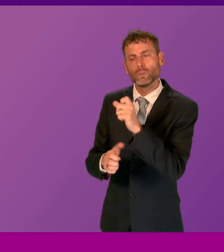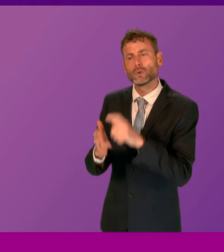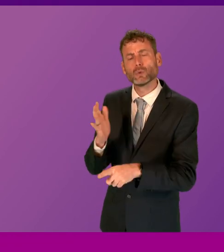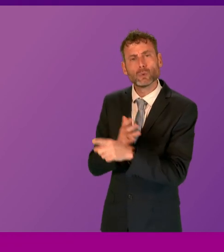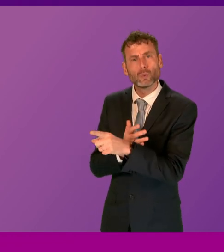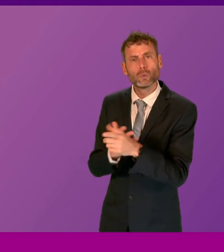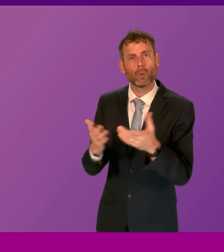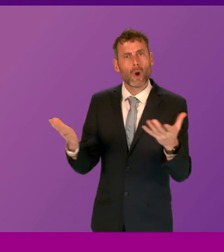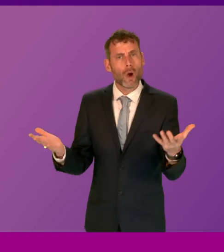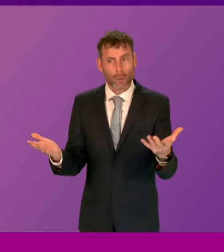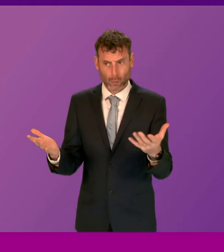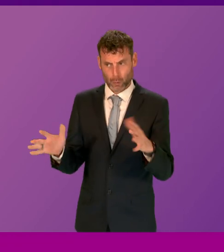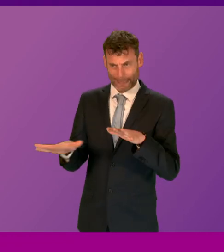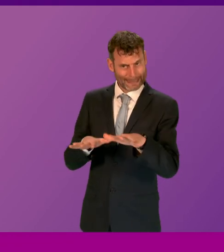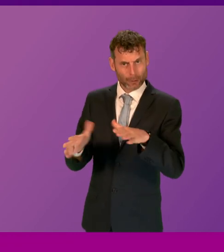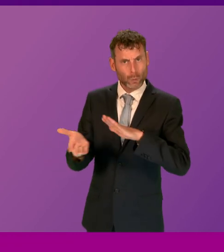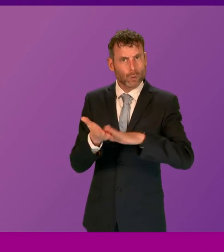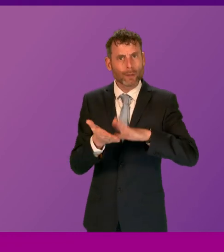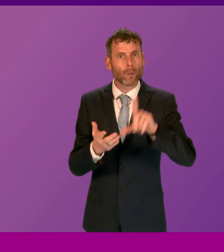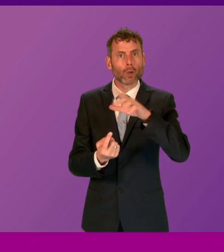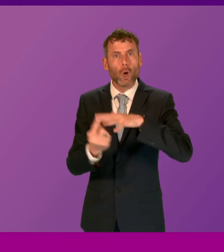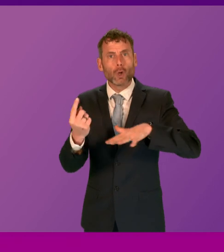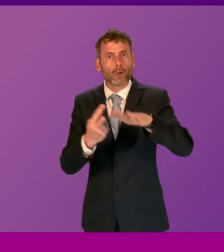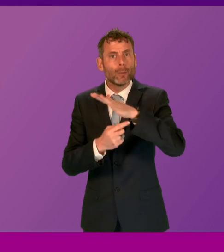deer management on publicly owned land.